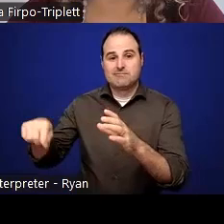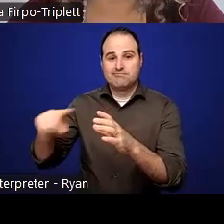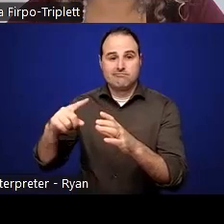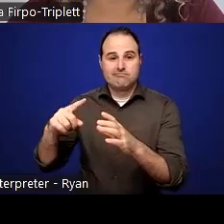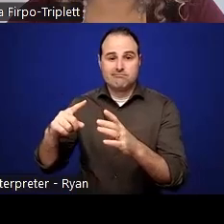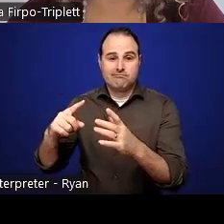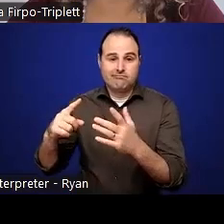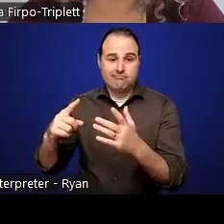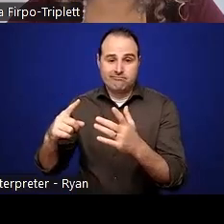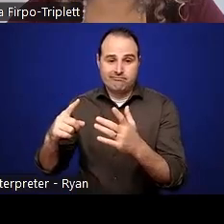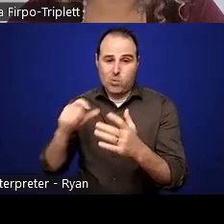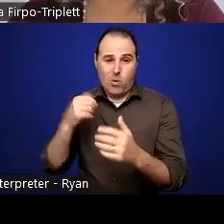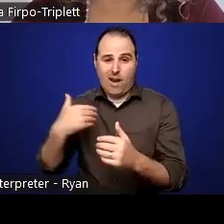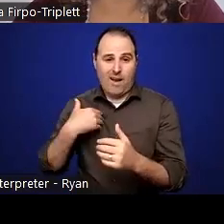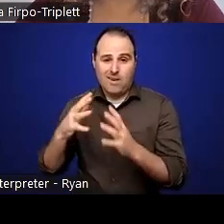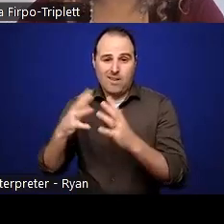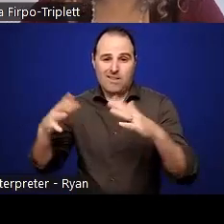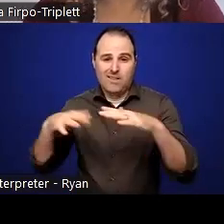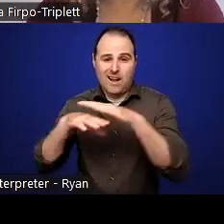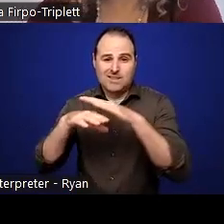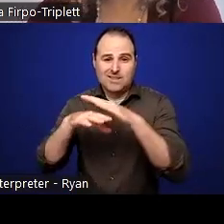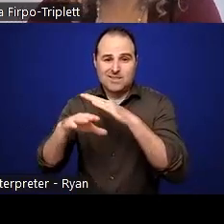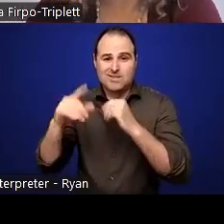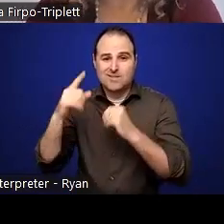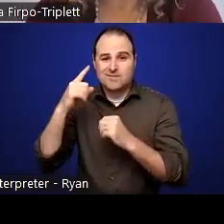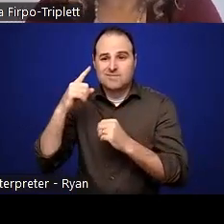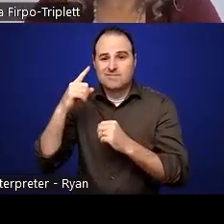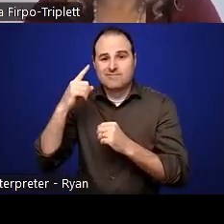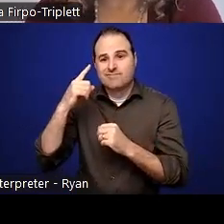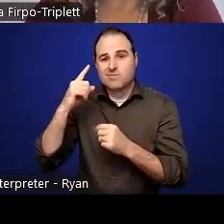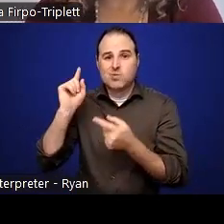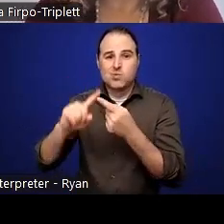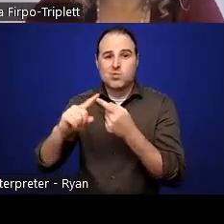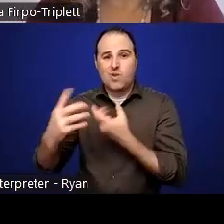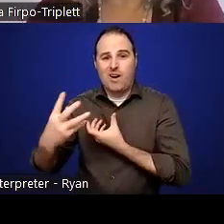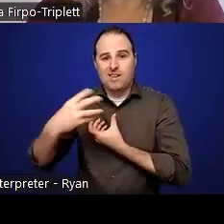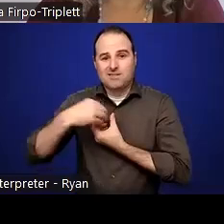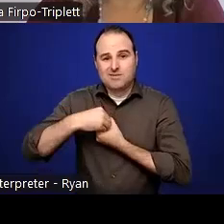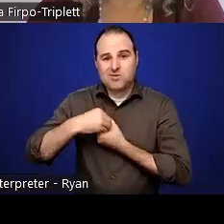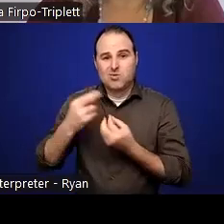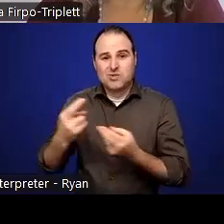resources in the past. This was kind of some of their first introduction to accessing resources